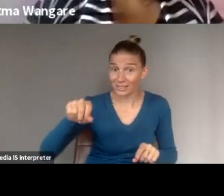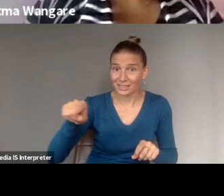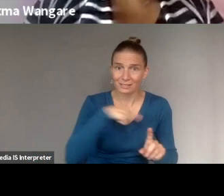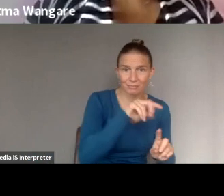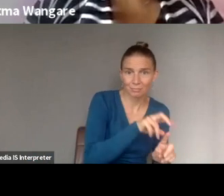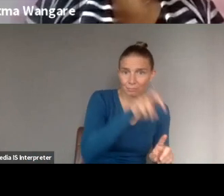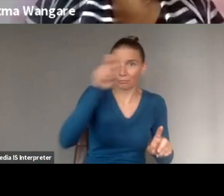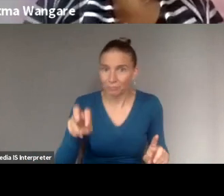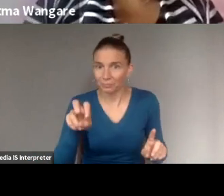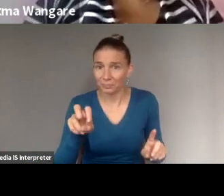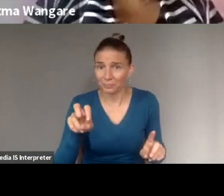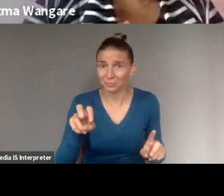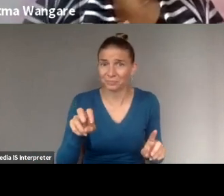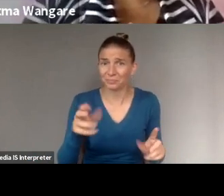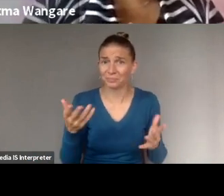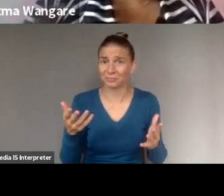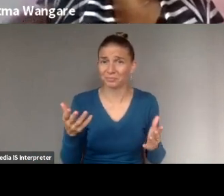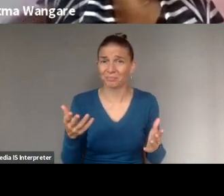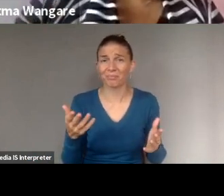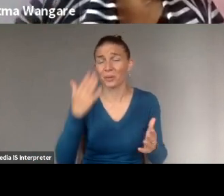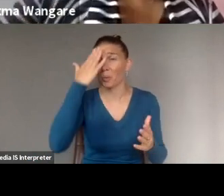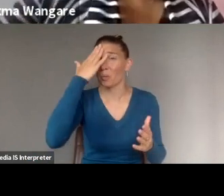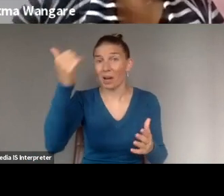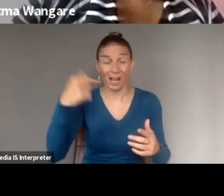Because I know like with my past then I really have to identify